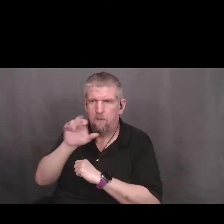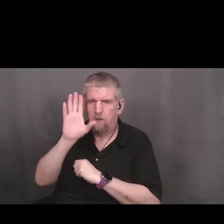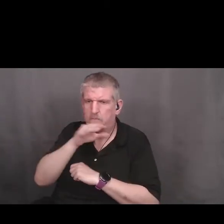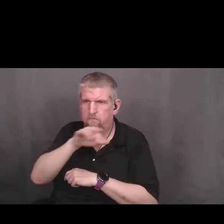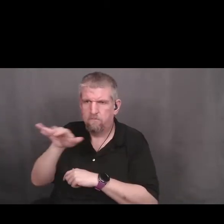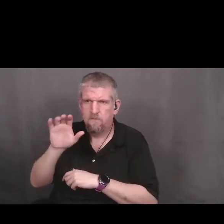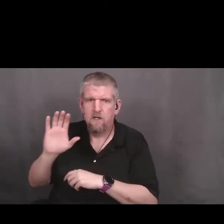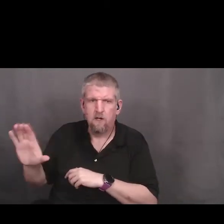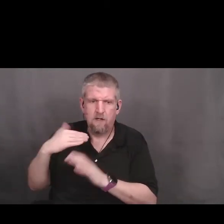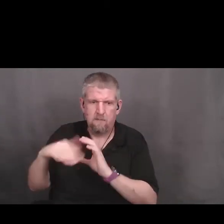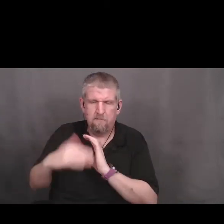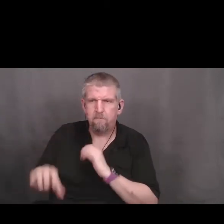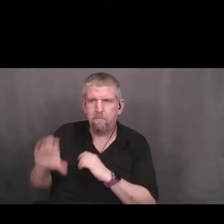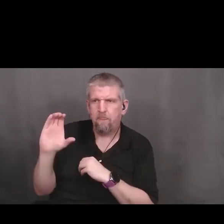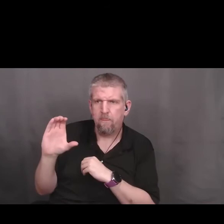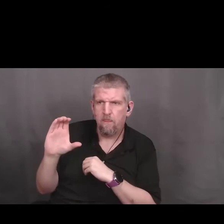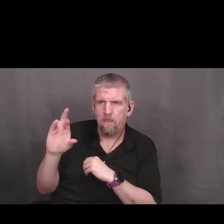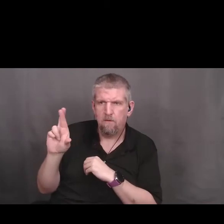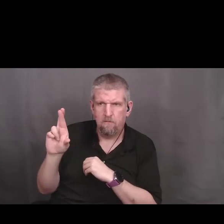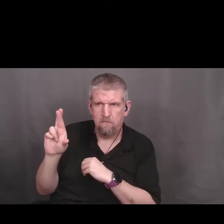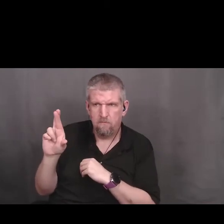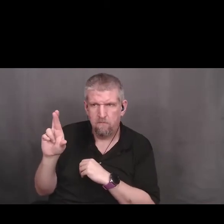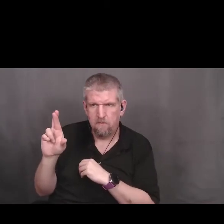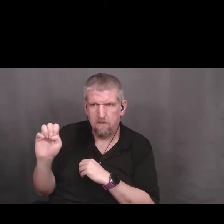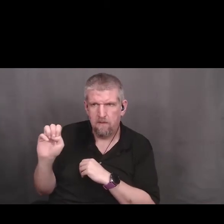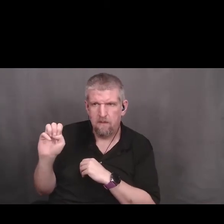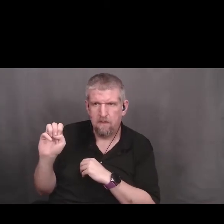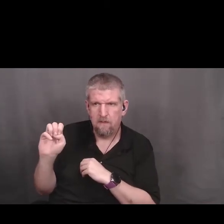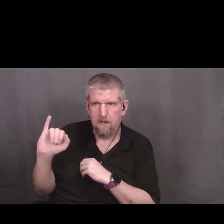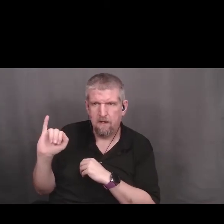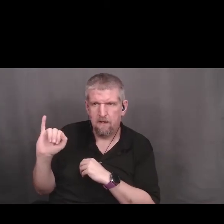is C-R-E-I-D @ D-R-T-X.com, .org sorry.